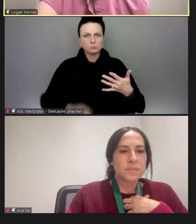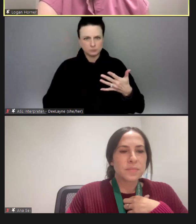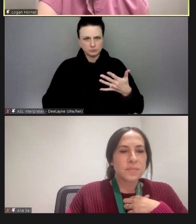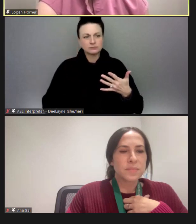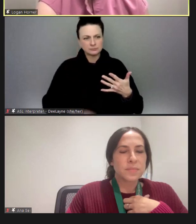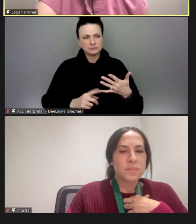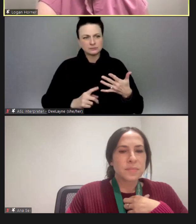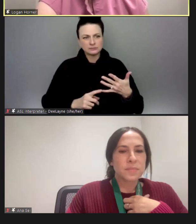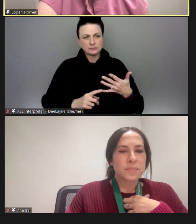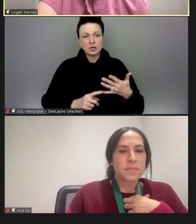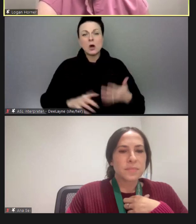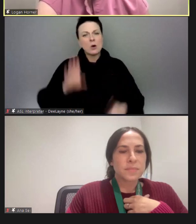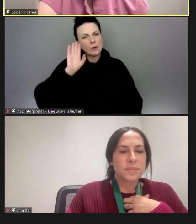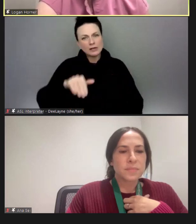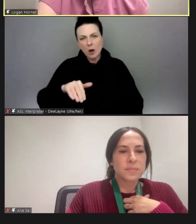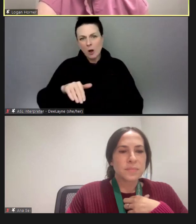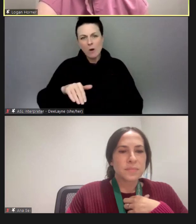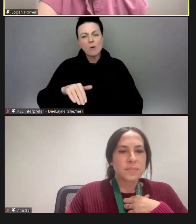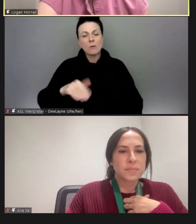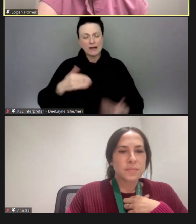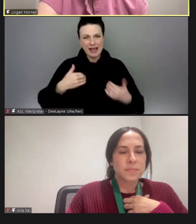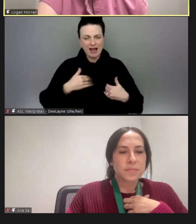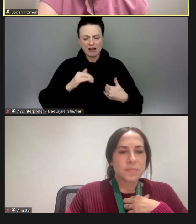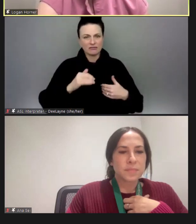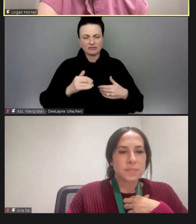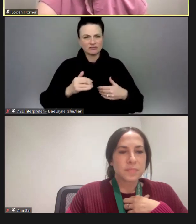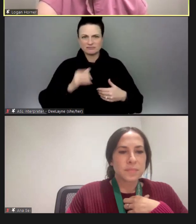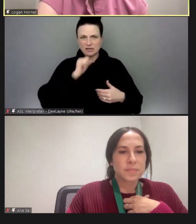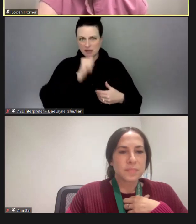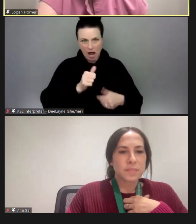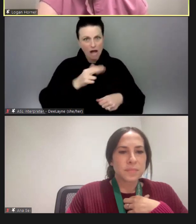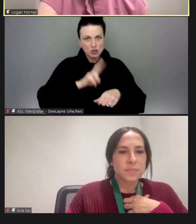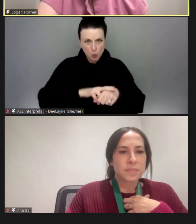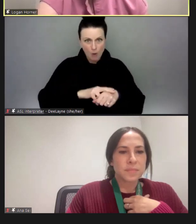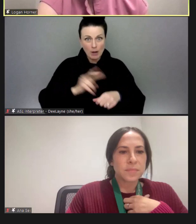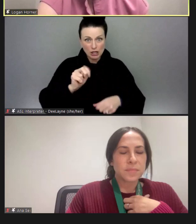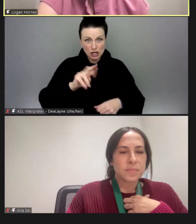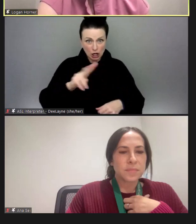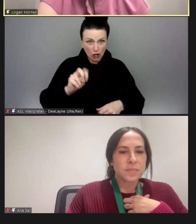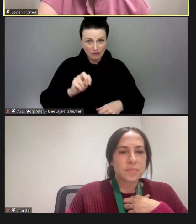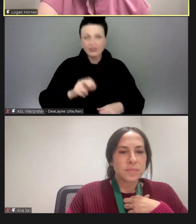we know that we have an abnormal nerve